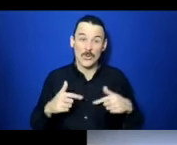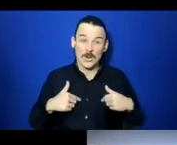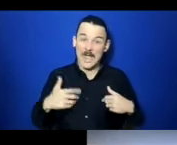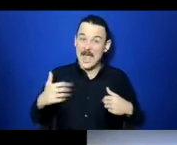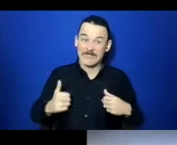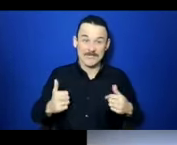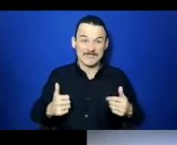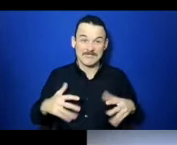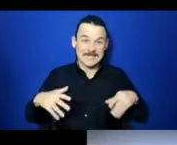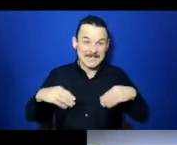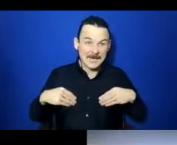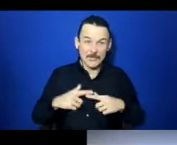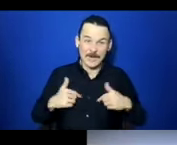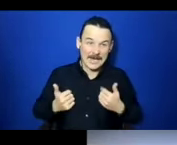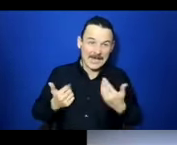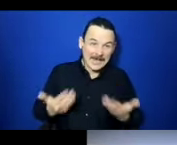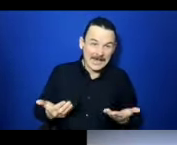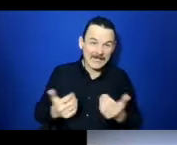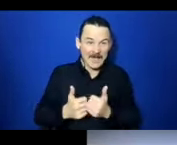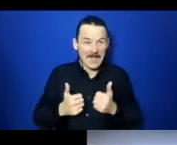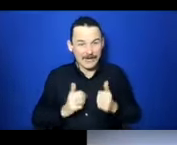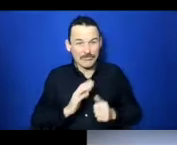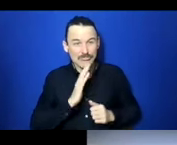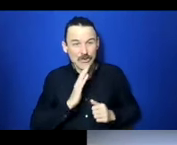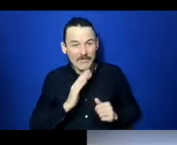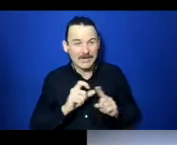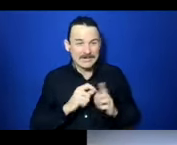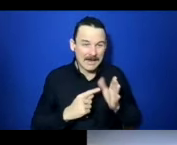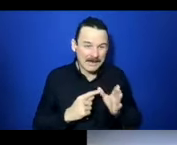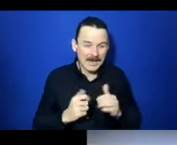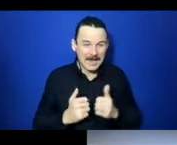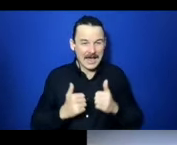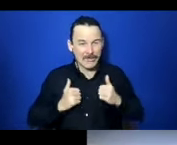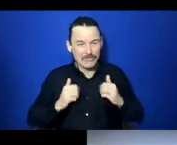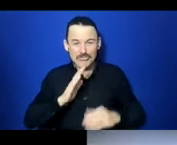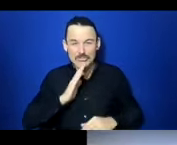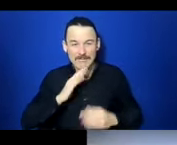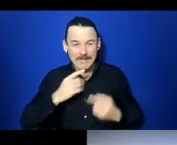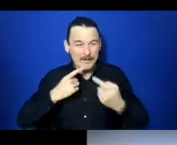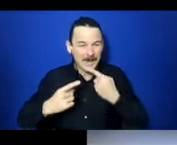your biggest hope and your biggest fear for how data will be used in the future of smart cities?